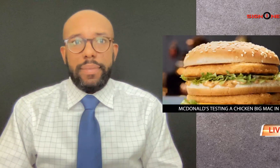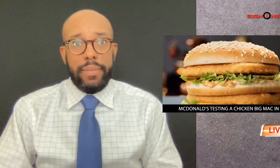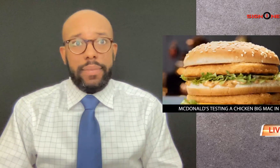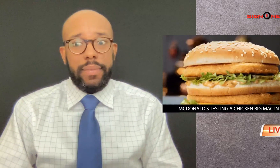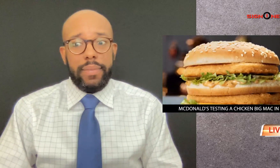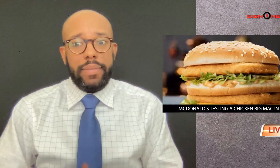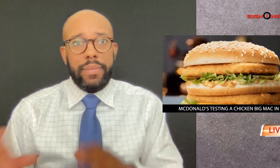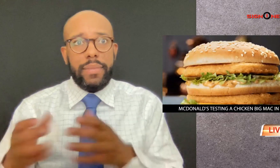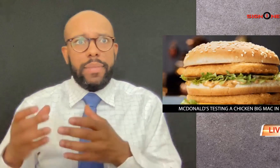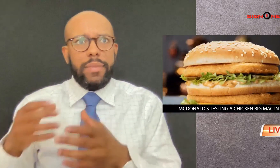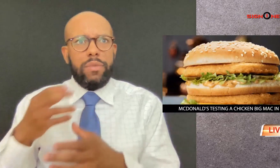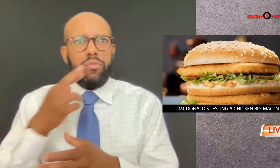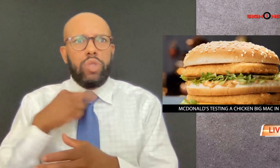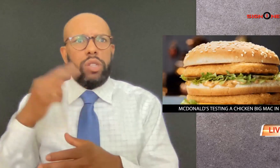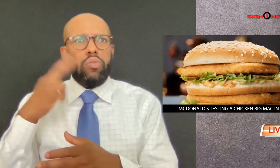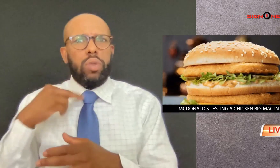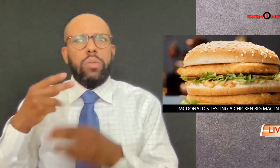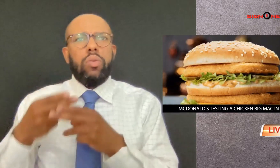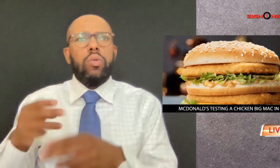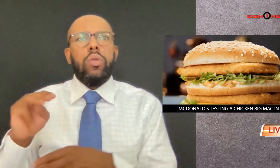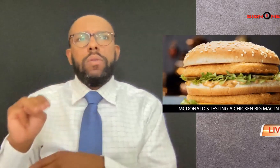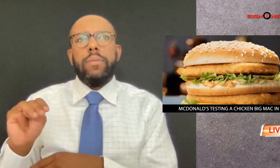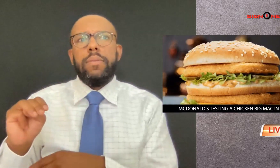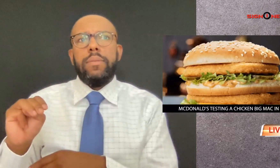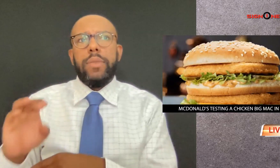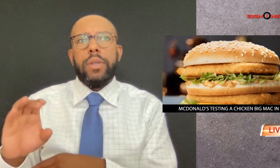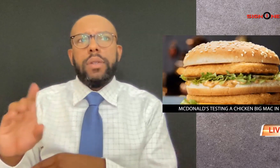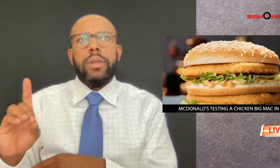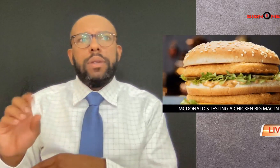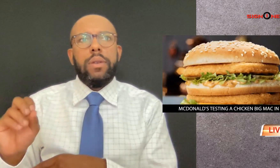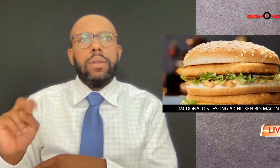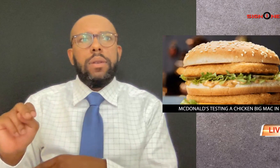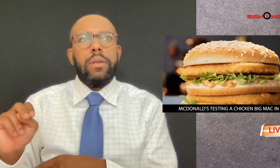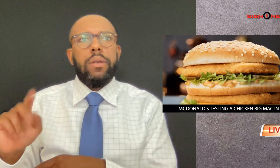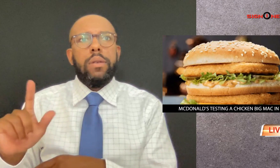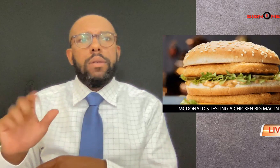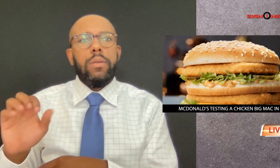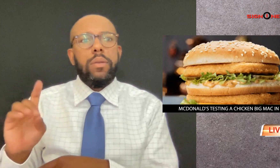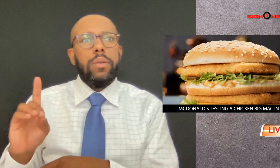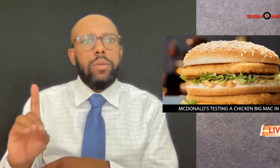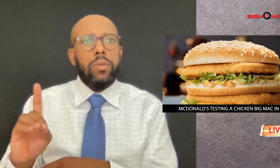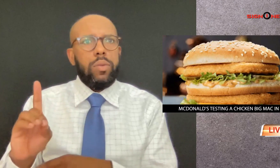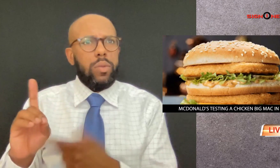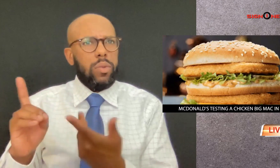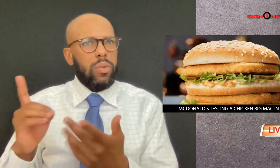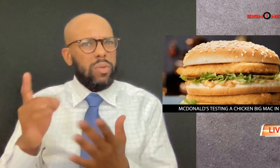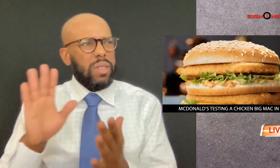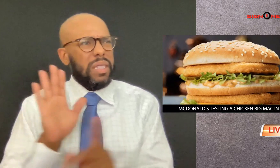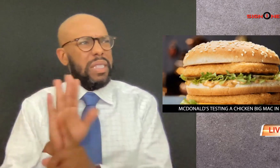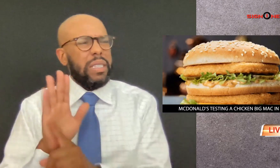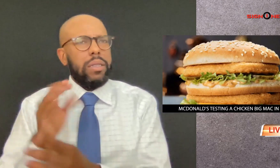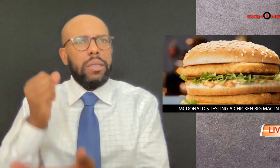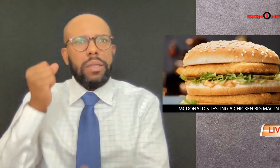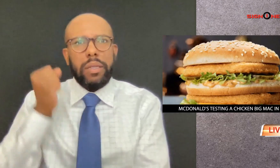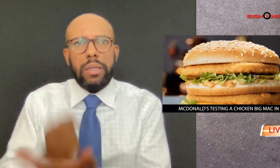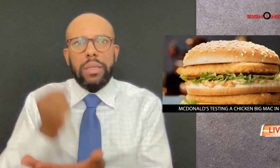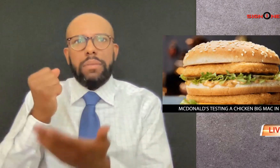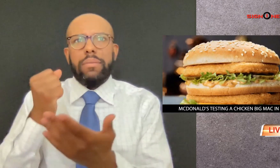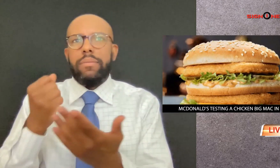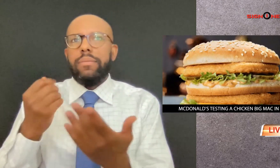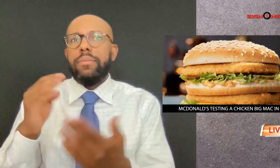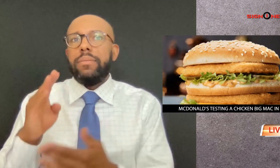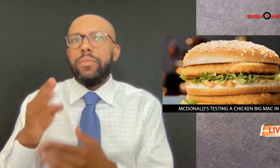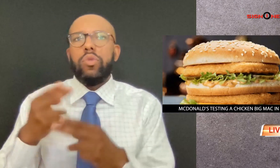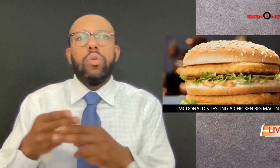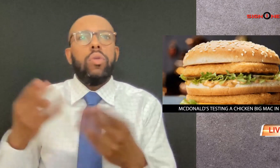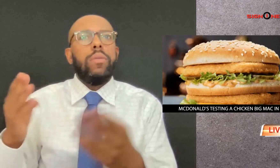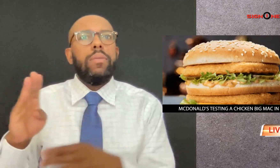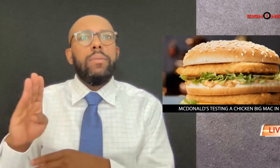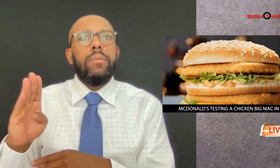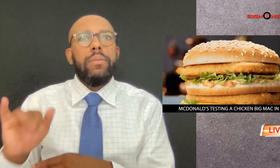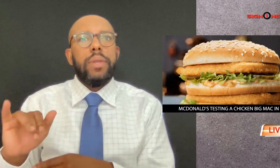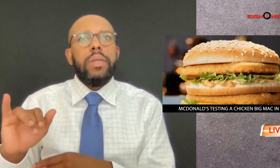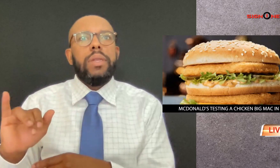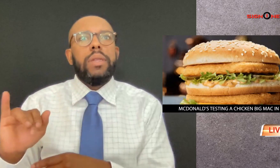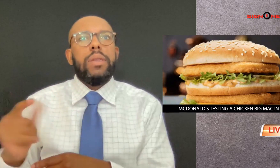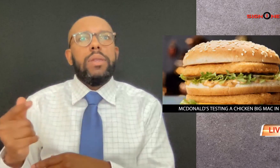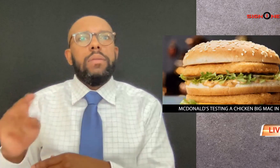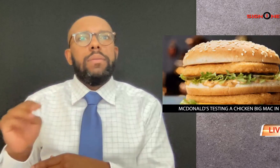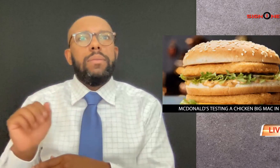of what's to come in the future McDonald's signature burger the Big Mac has been around